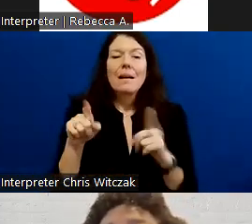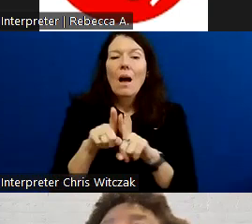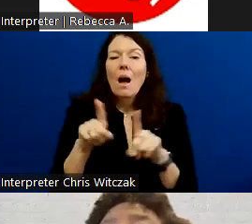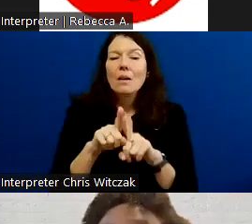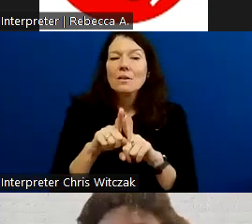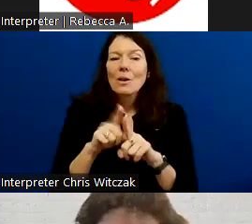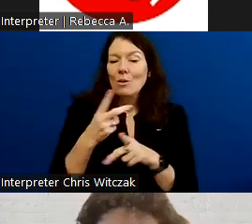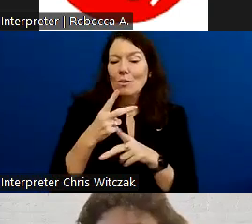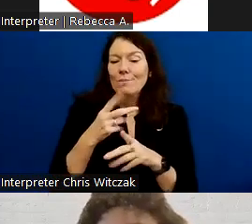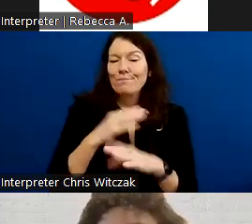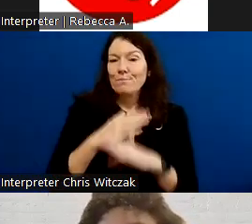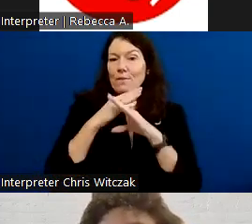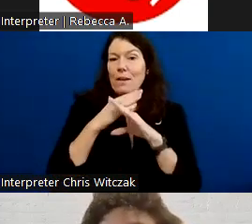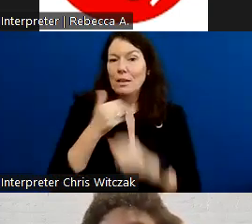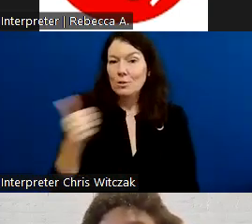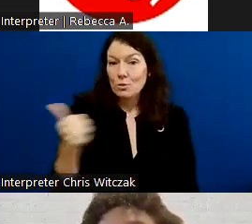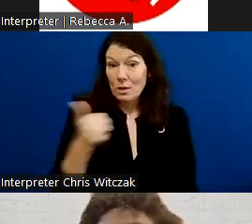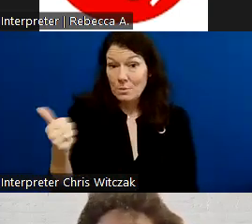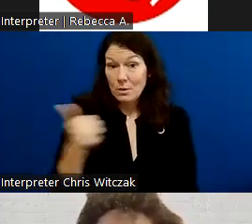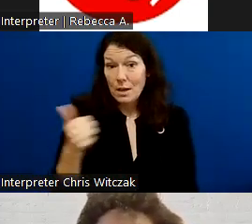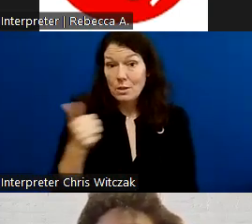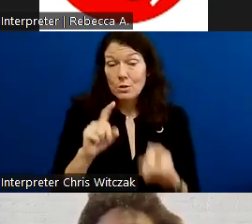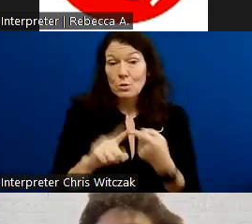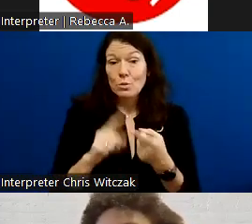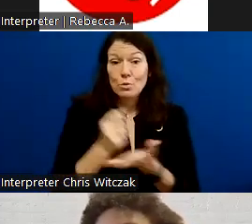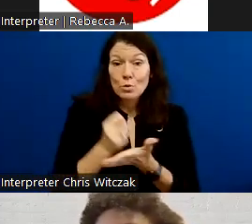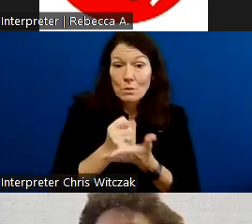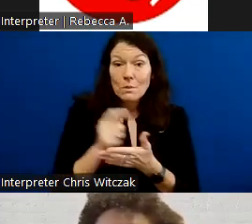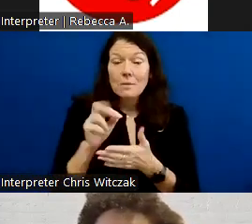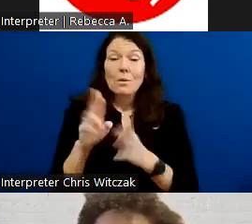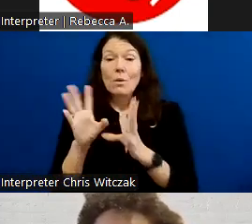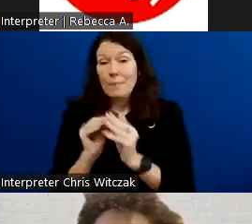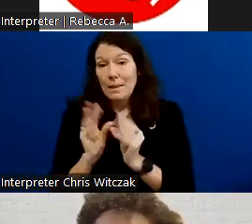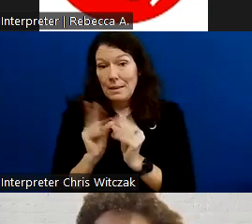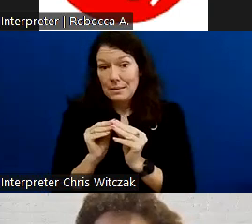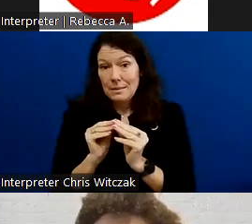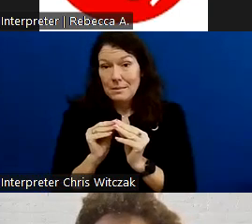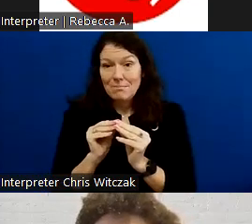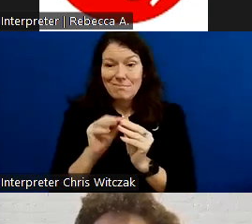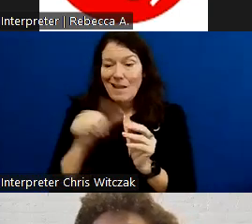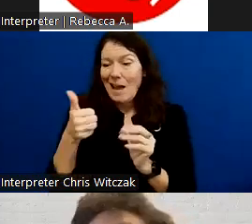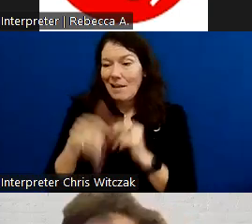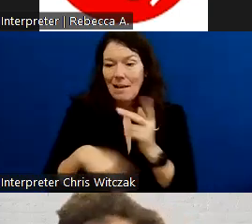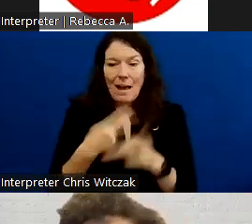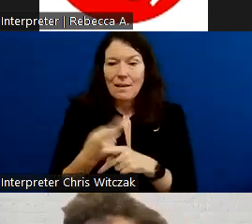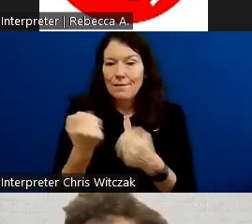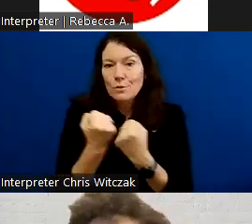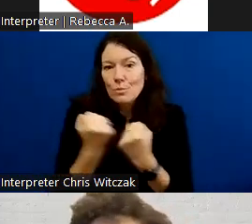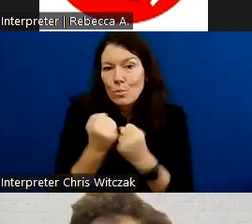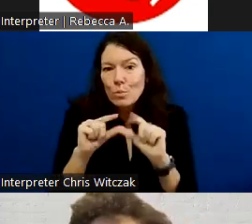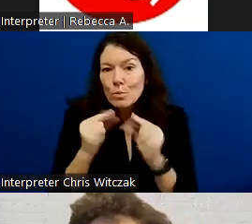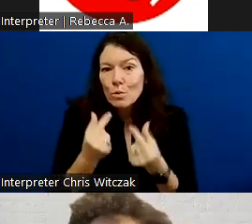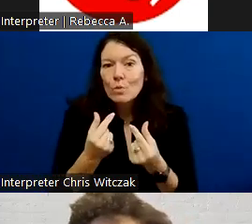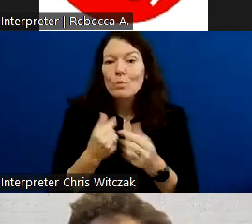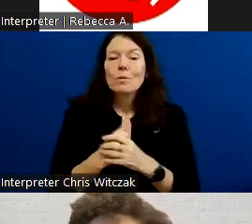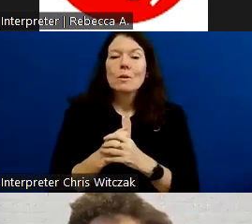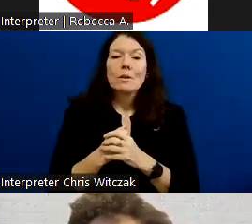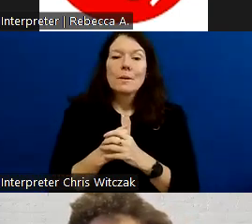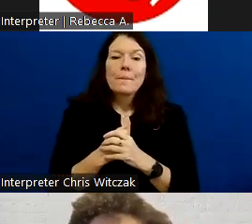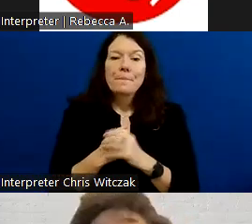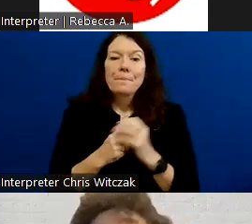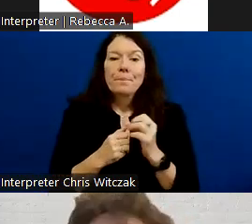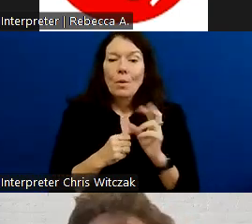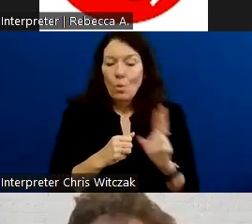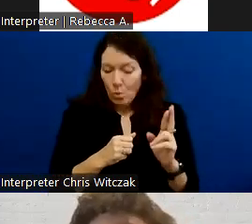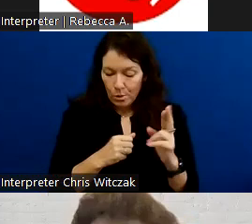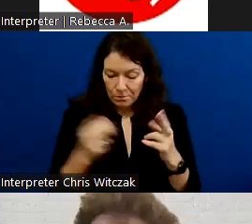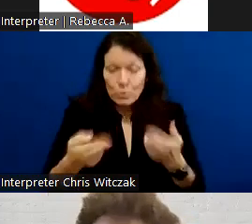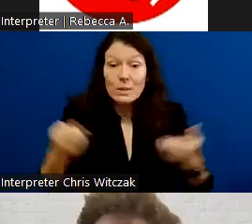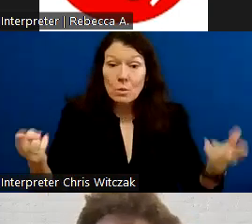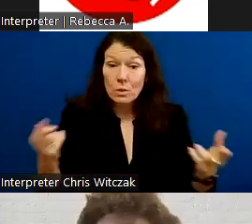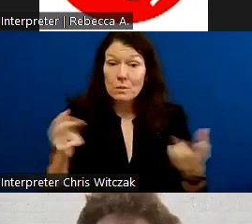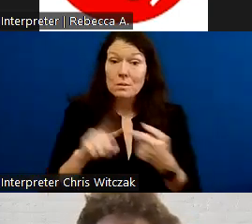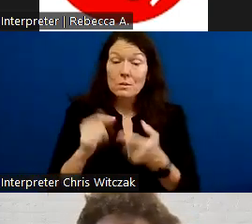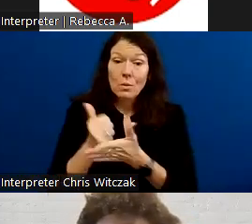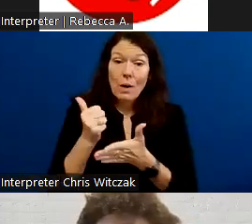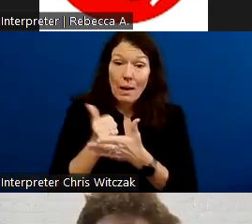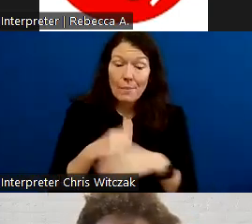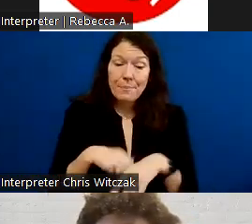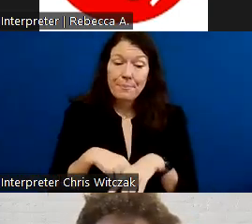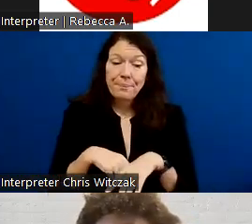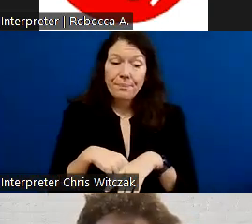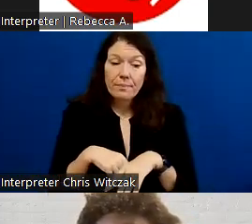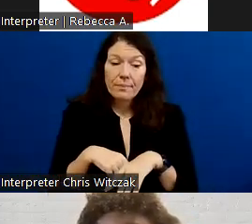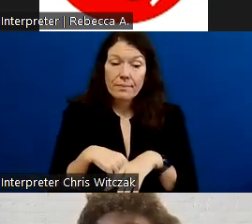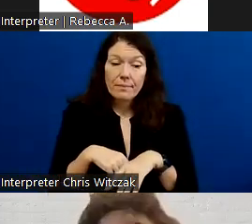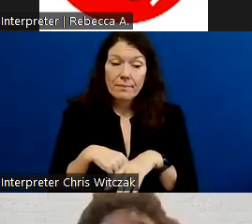transportation to treatment or any sort of support um or resources that could um further